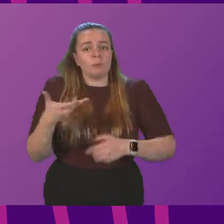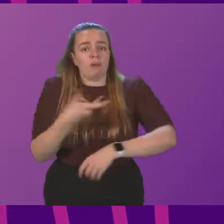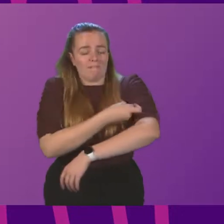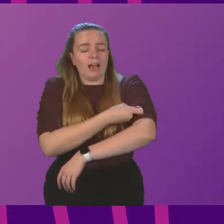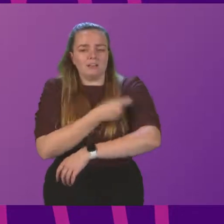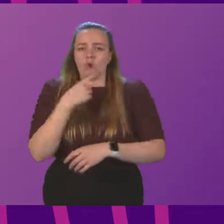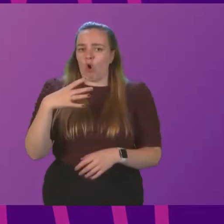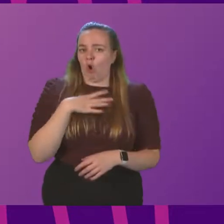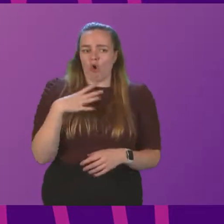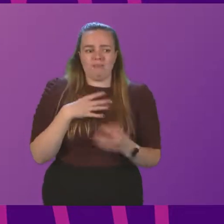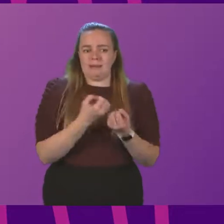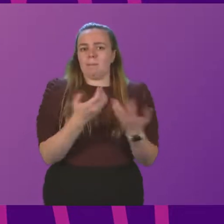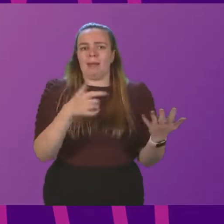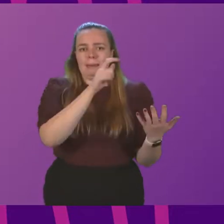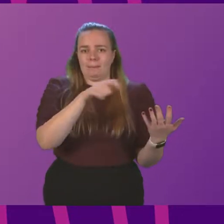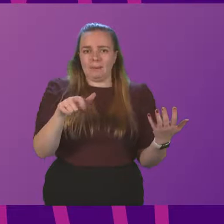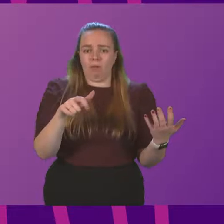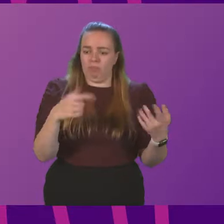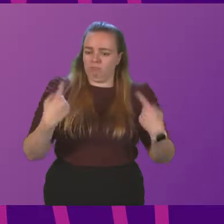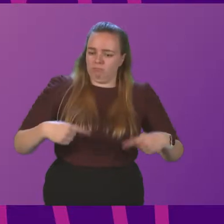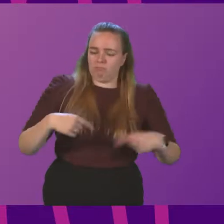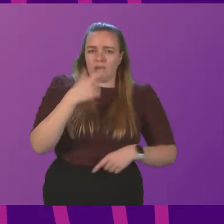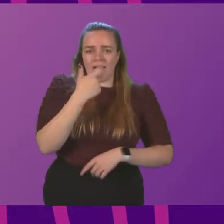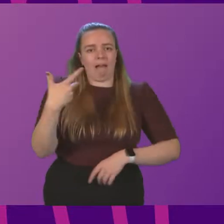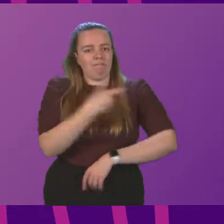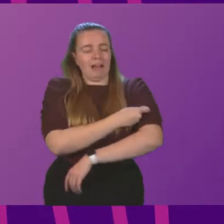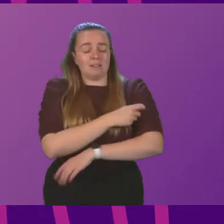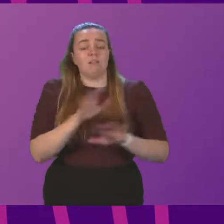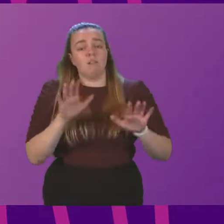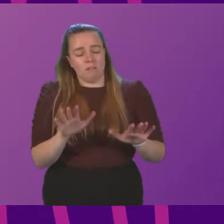a large number of people were already eligible for their vaccines. Nonetheless, we started